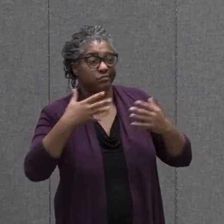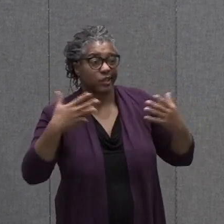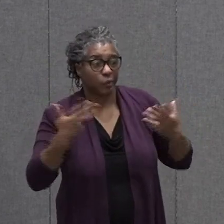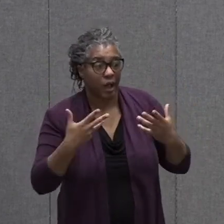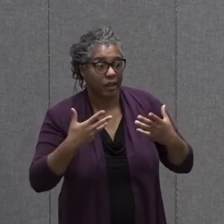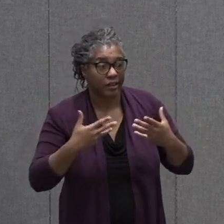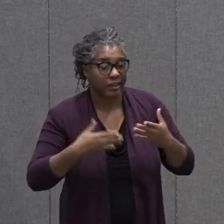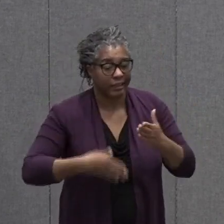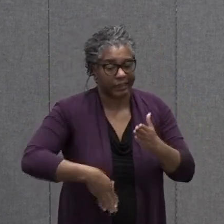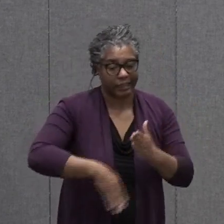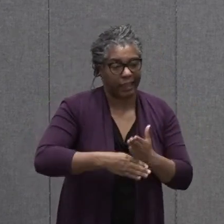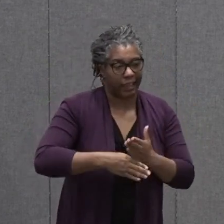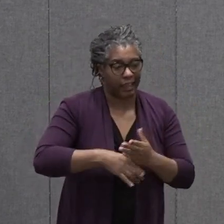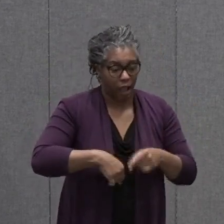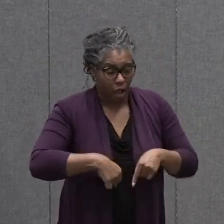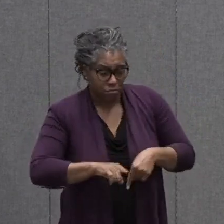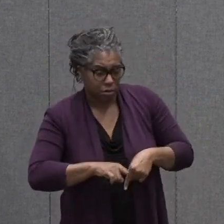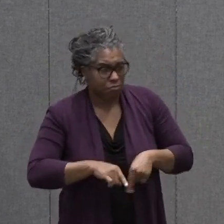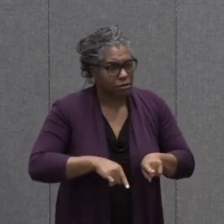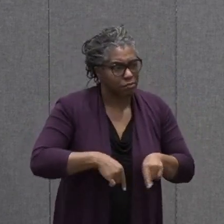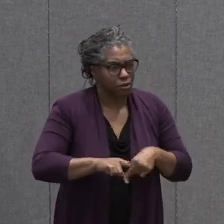Finally, Peanut Butter found a match.